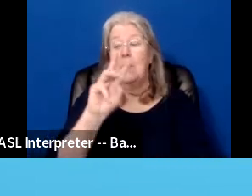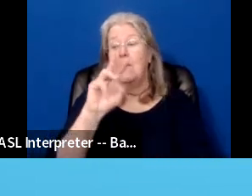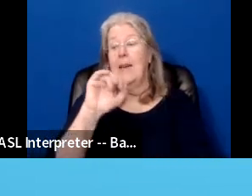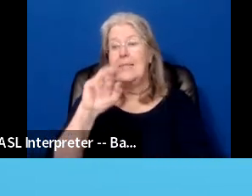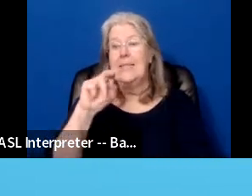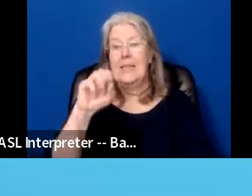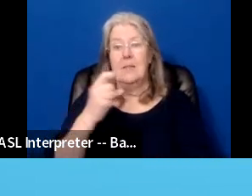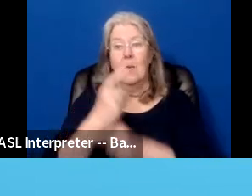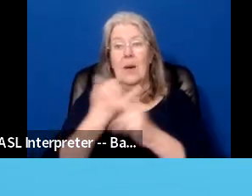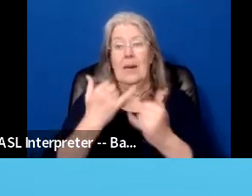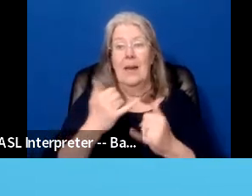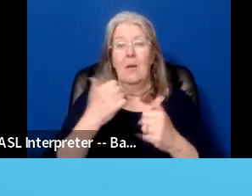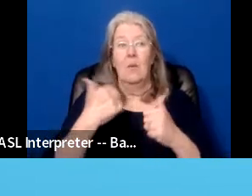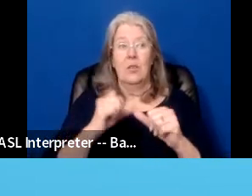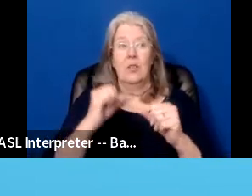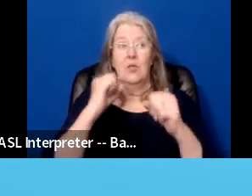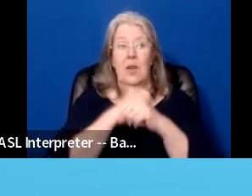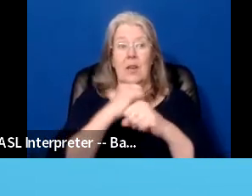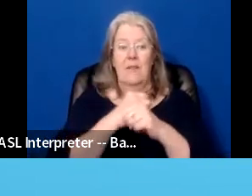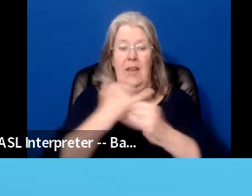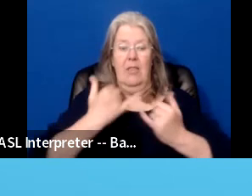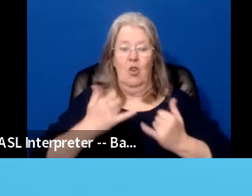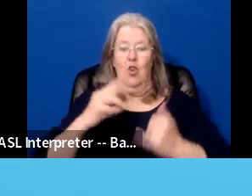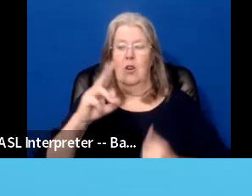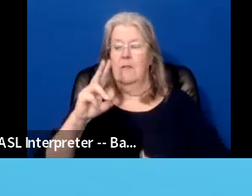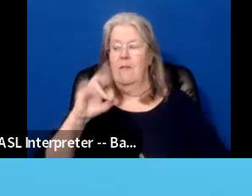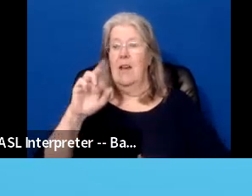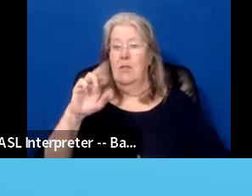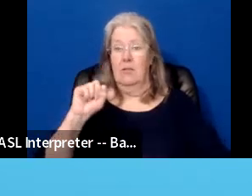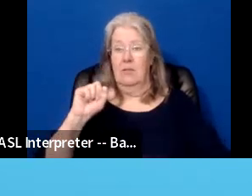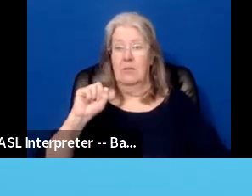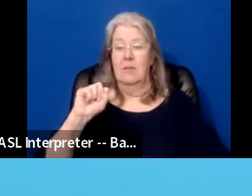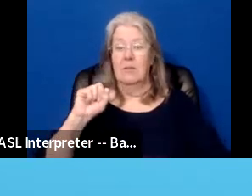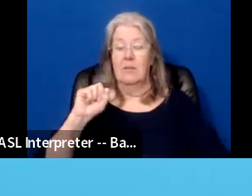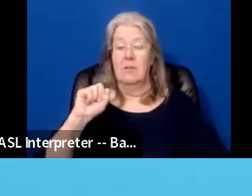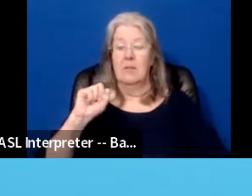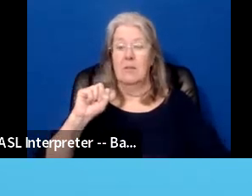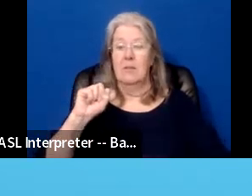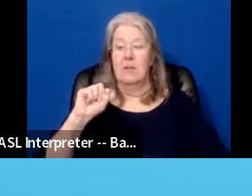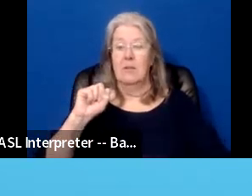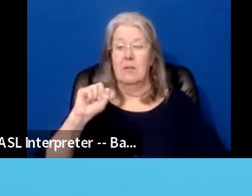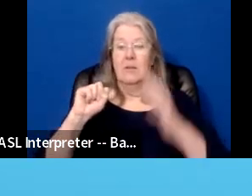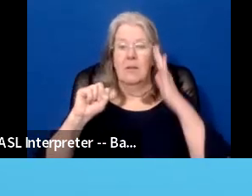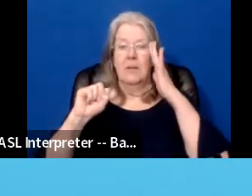Matt: Okay, and this seems like a good follow up for people with